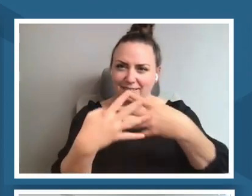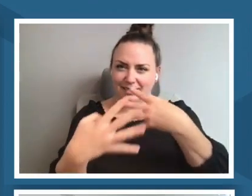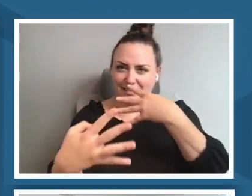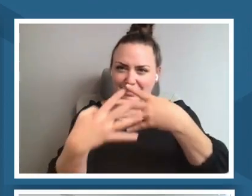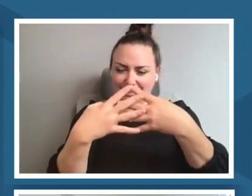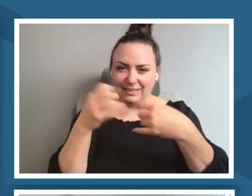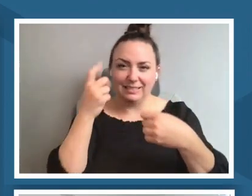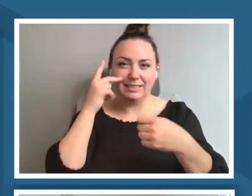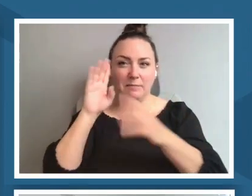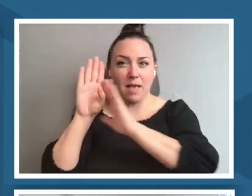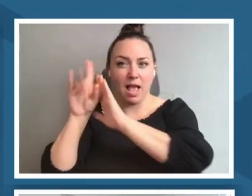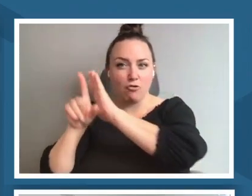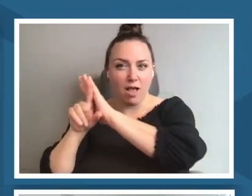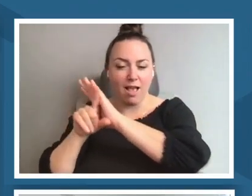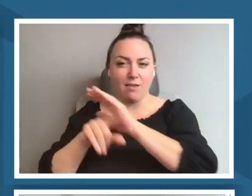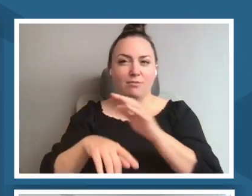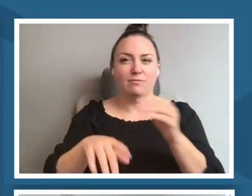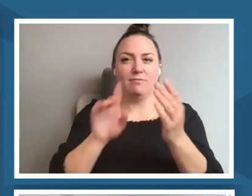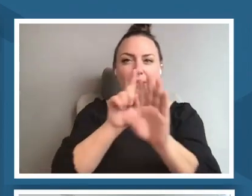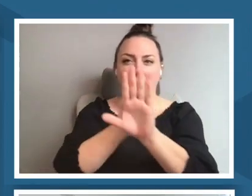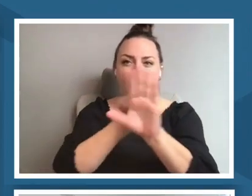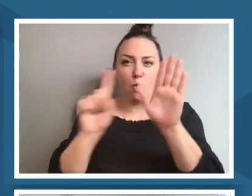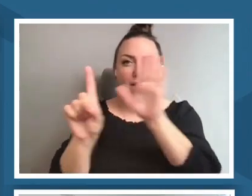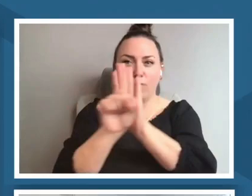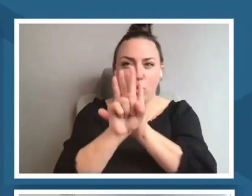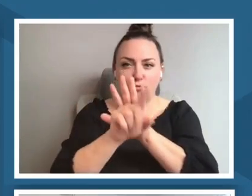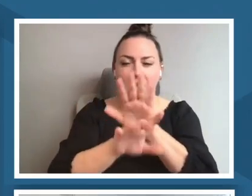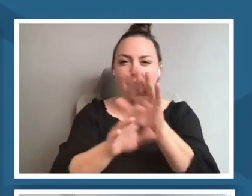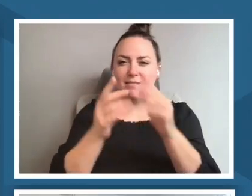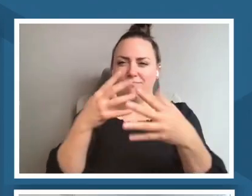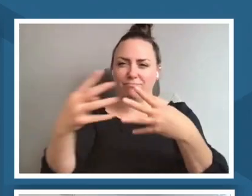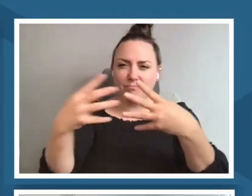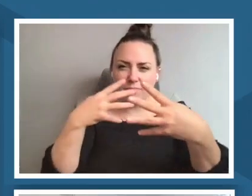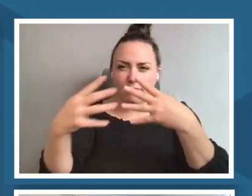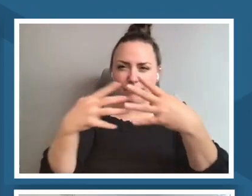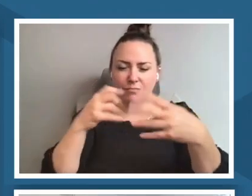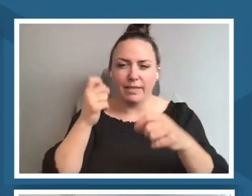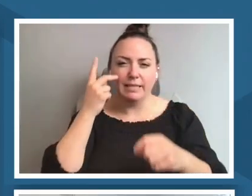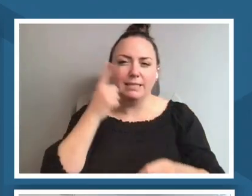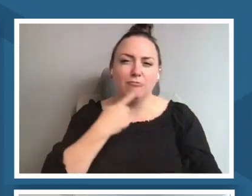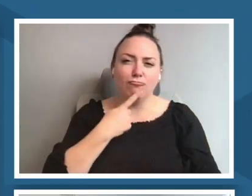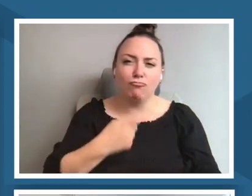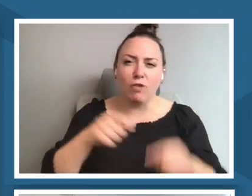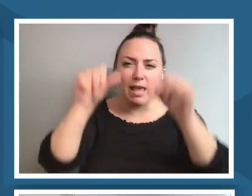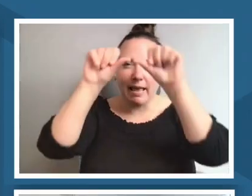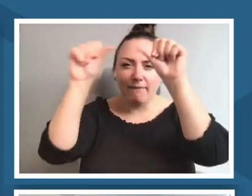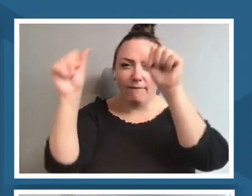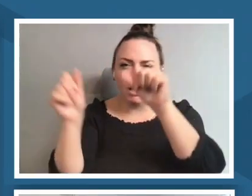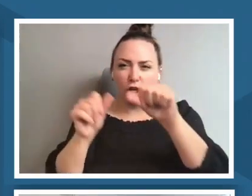foreground but also noticing this red figure